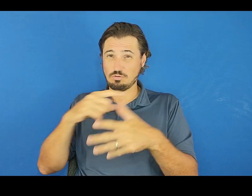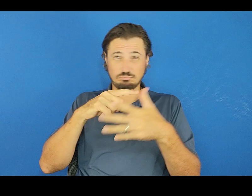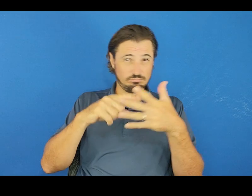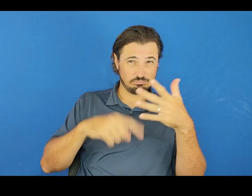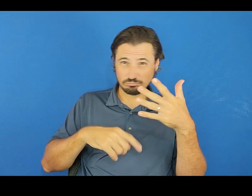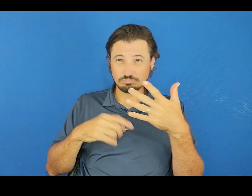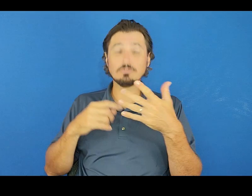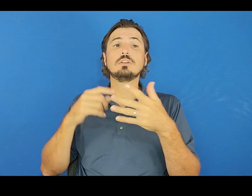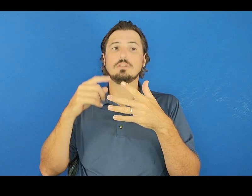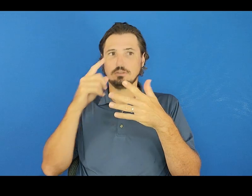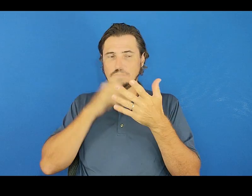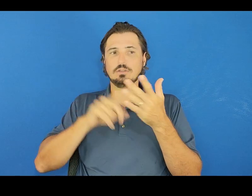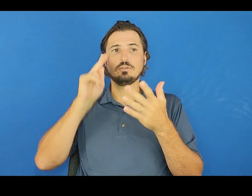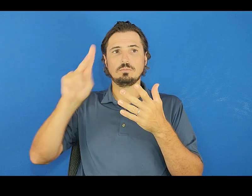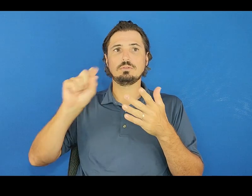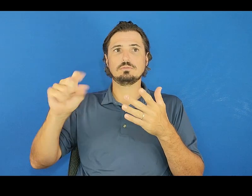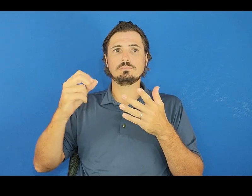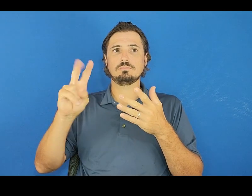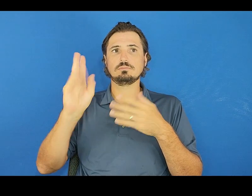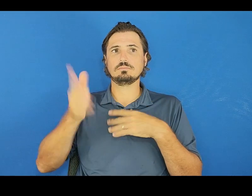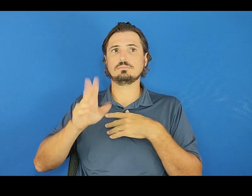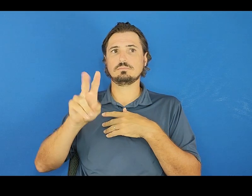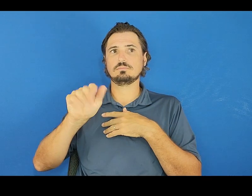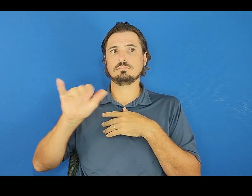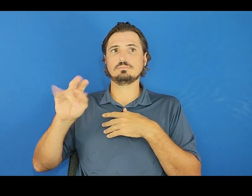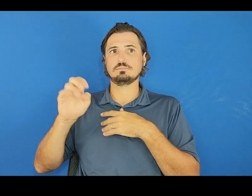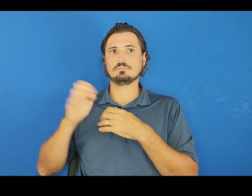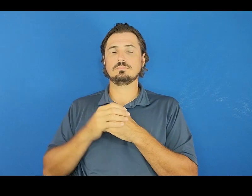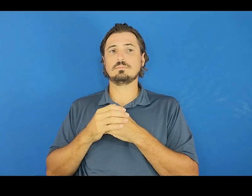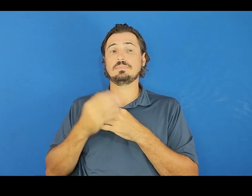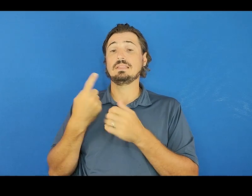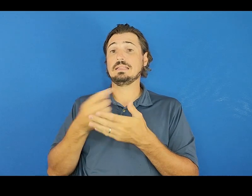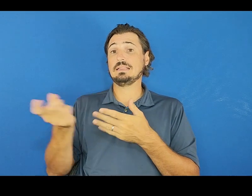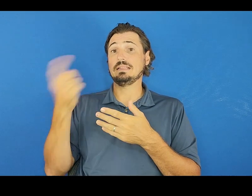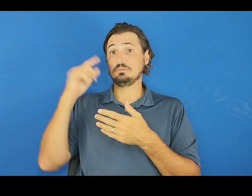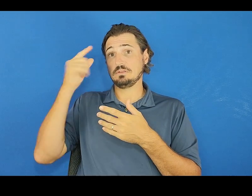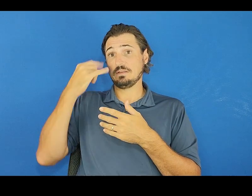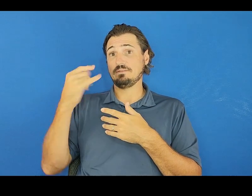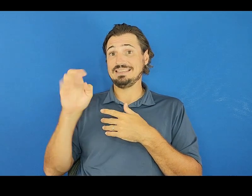For a full list of clinics and hours, visit Kauai.gov/vaccine